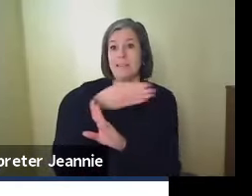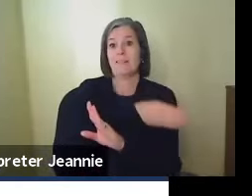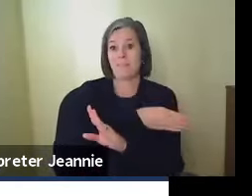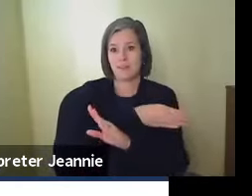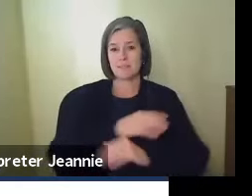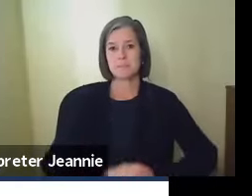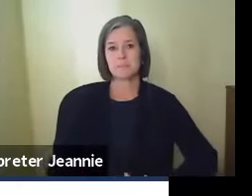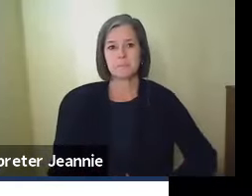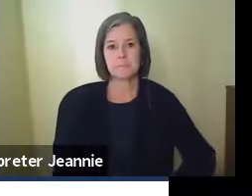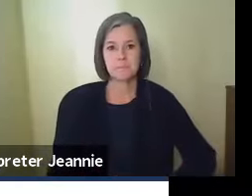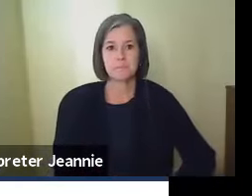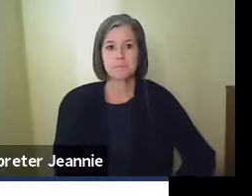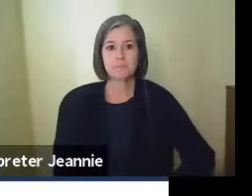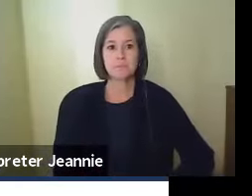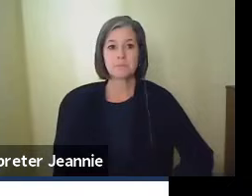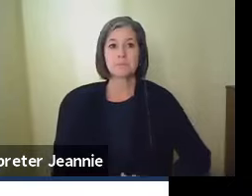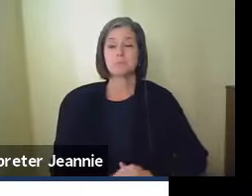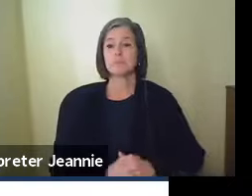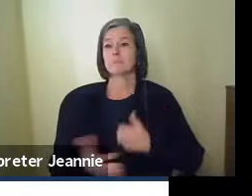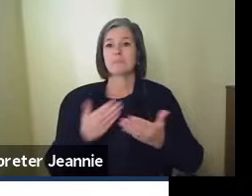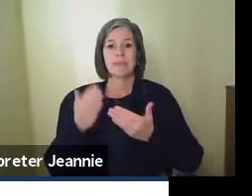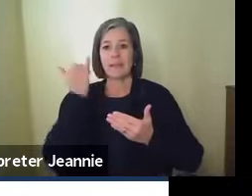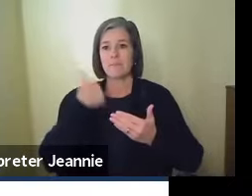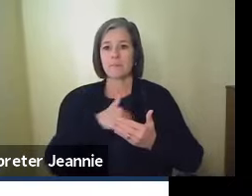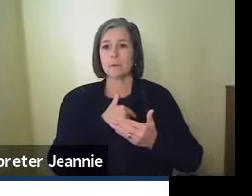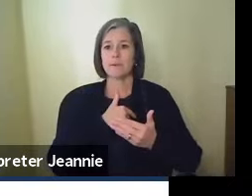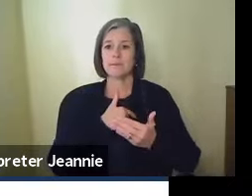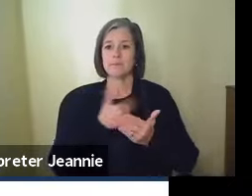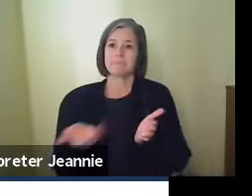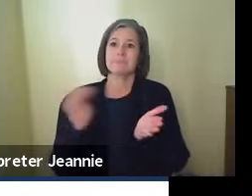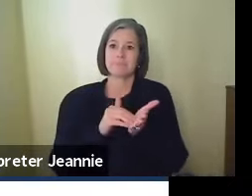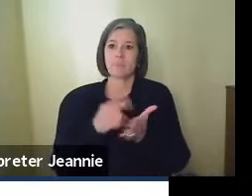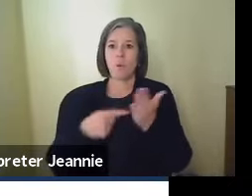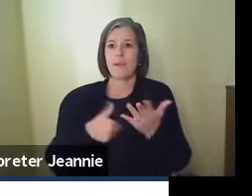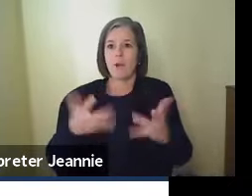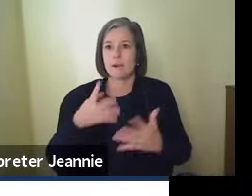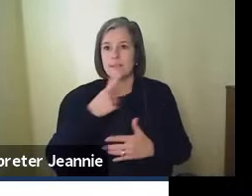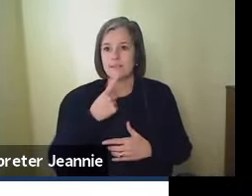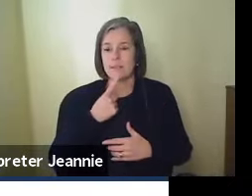Even if this is re-iterating what we started with, can you talk about what -- when